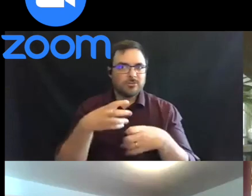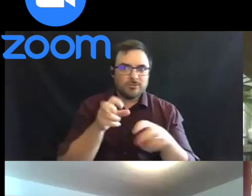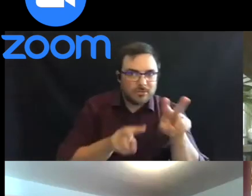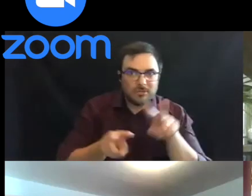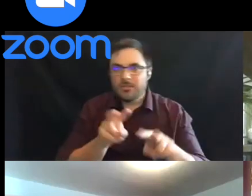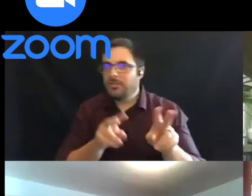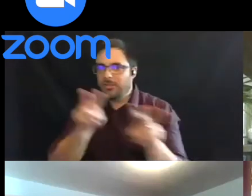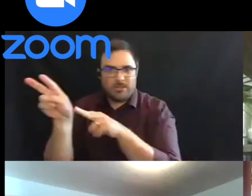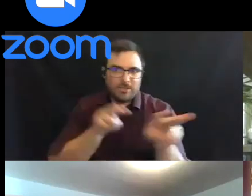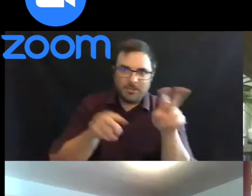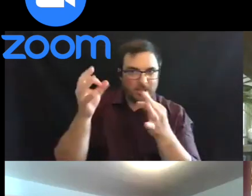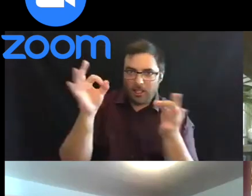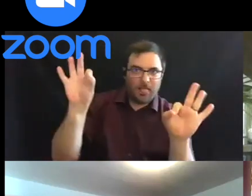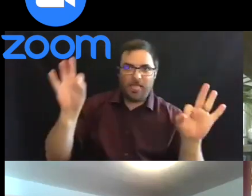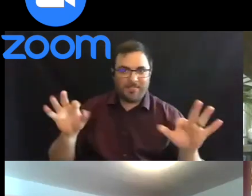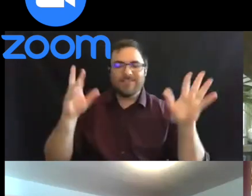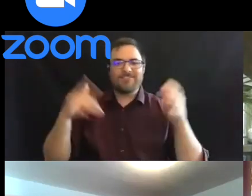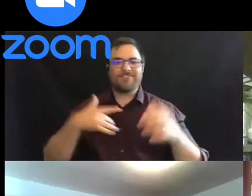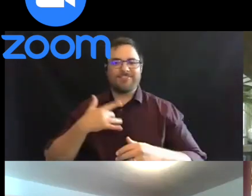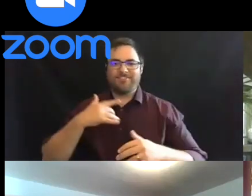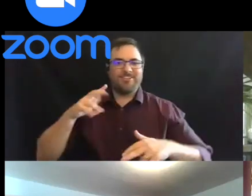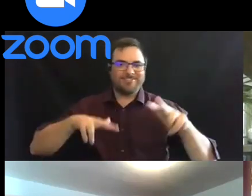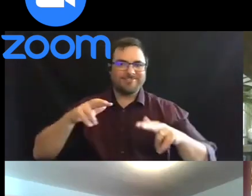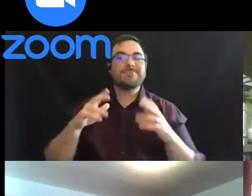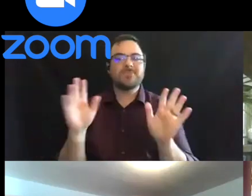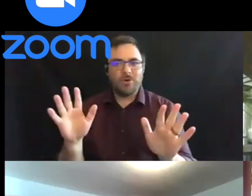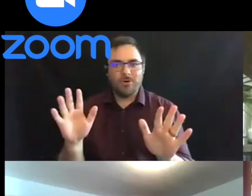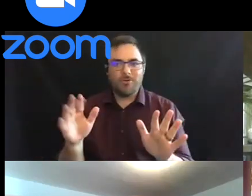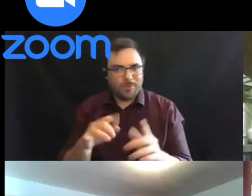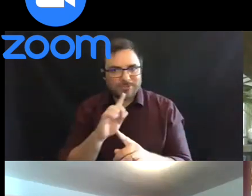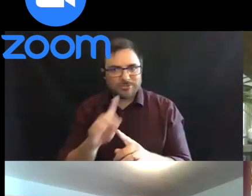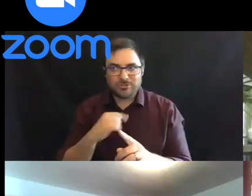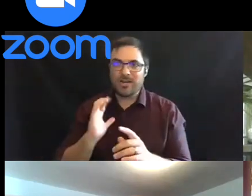them all to pop up and so we will make sure that everybody has all of the links and all of that good stuff.